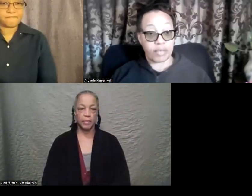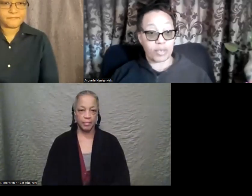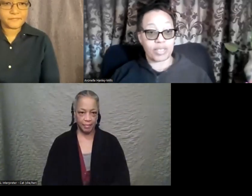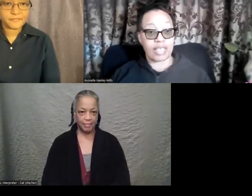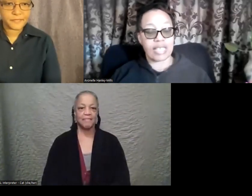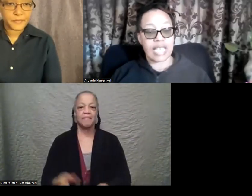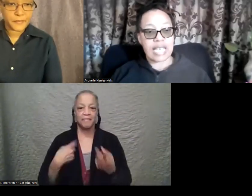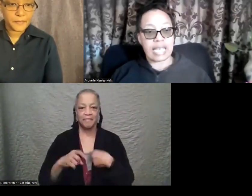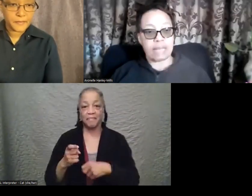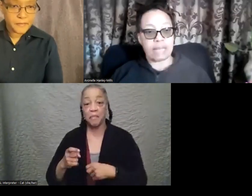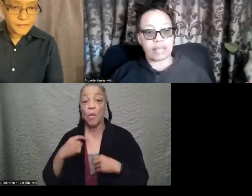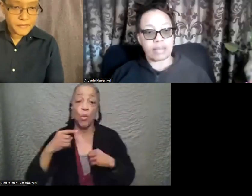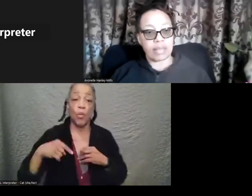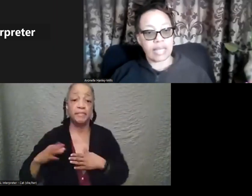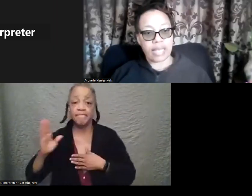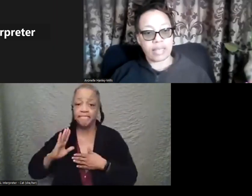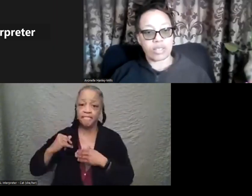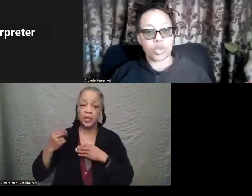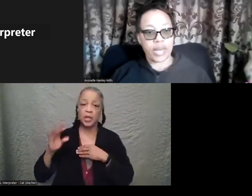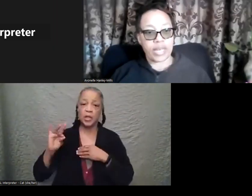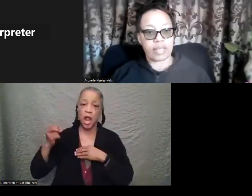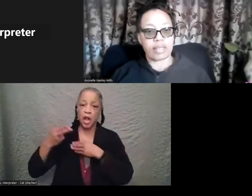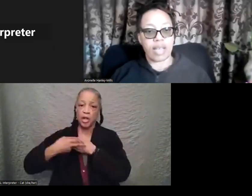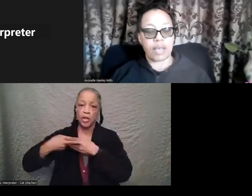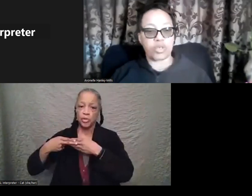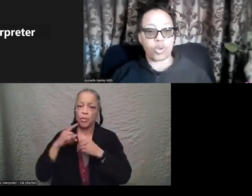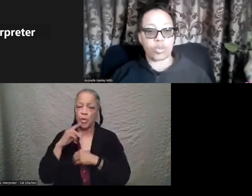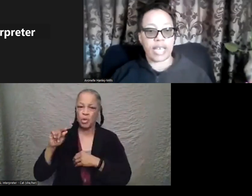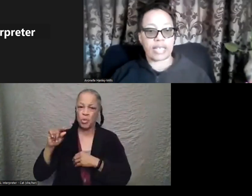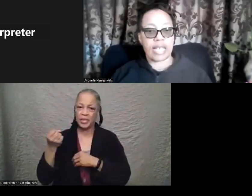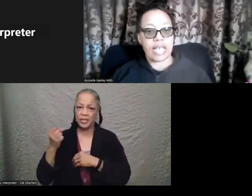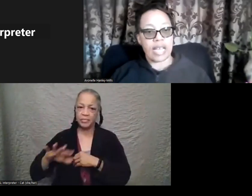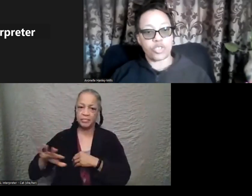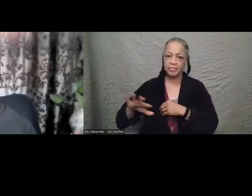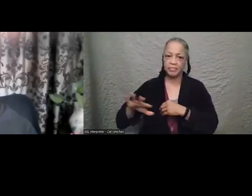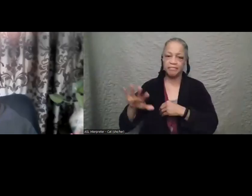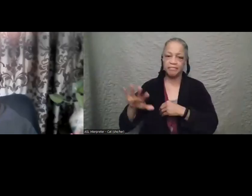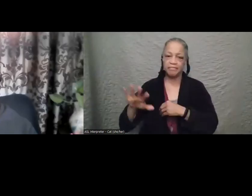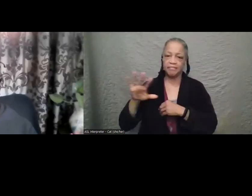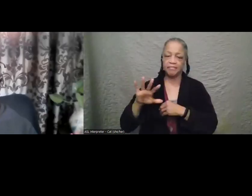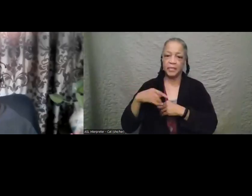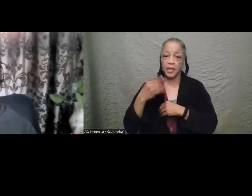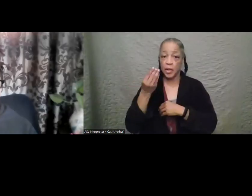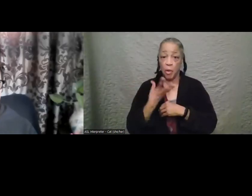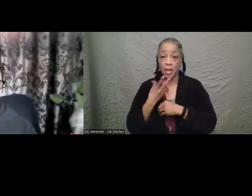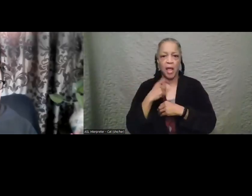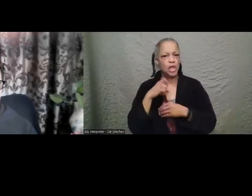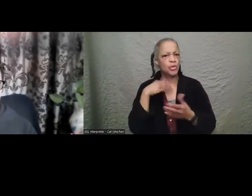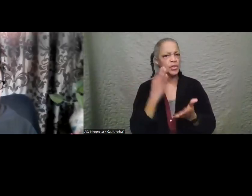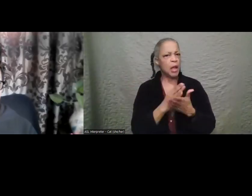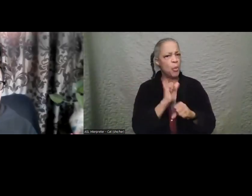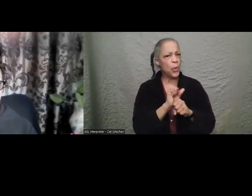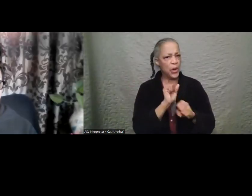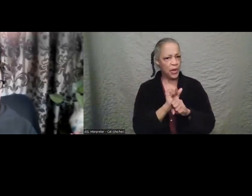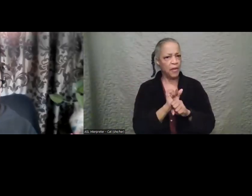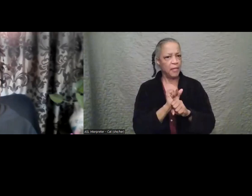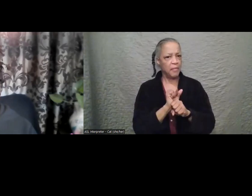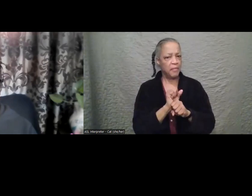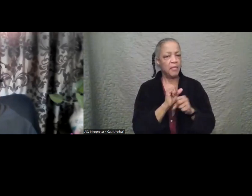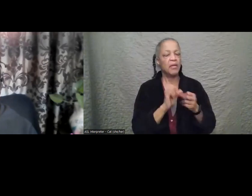those things , in my late 20s I was told that I should stop work , go on disability and